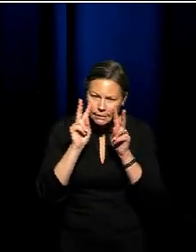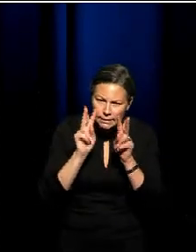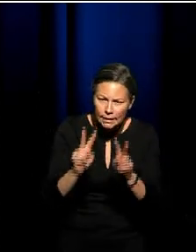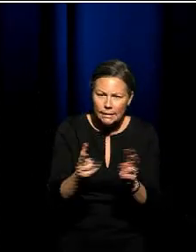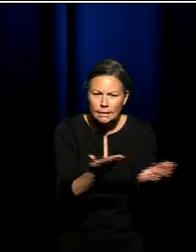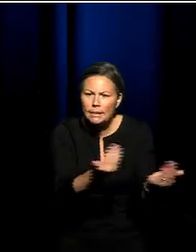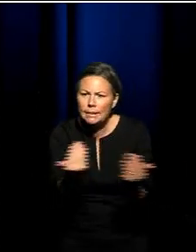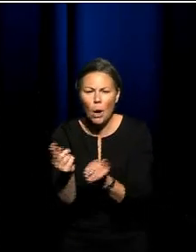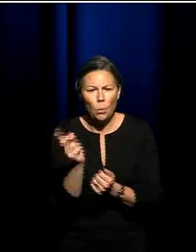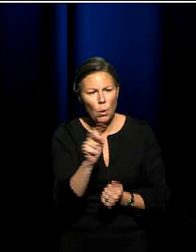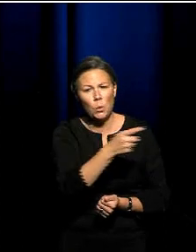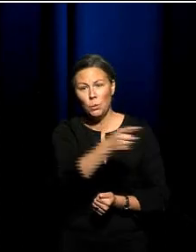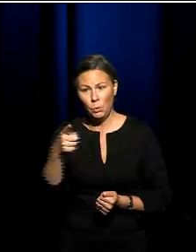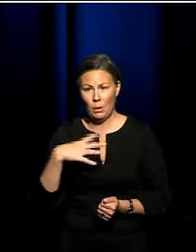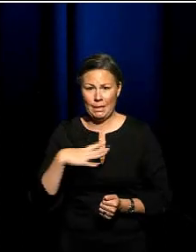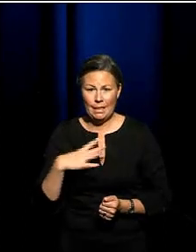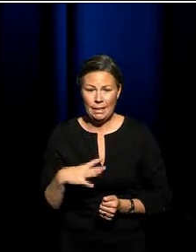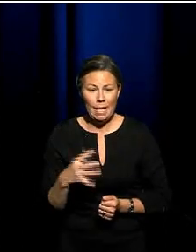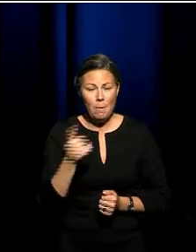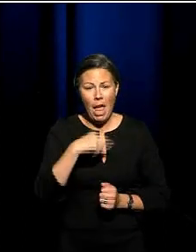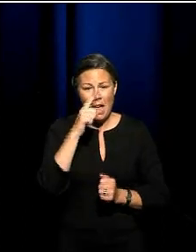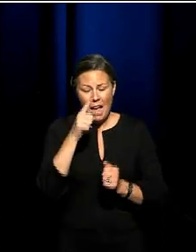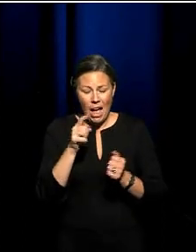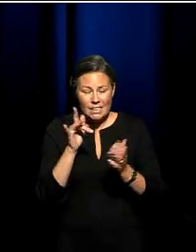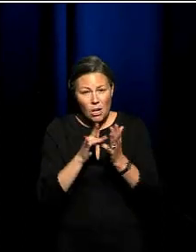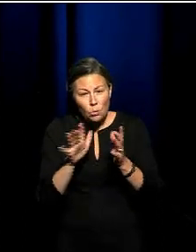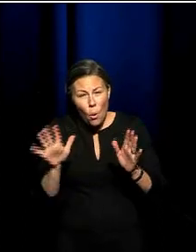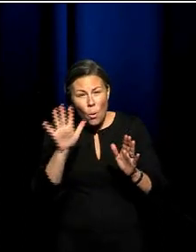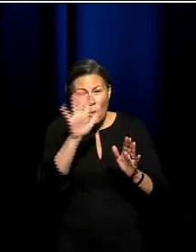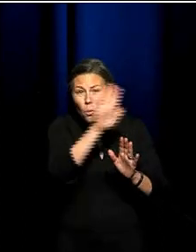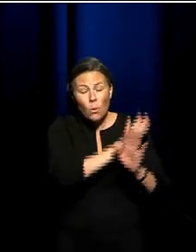get to every area that wishes to engage with it, the Commission should consult